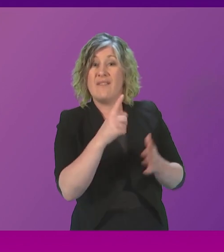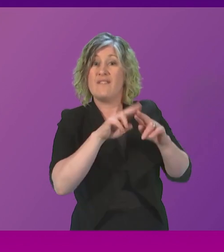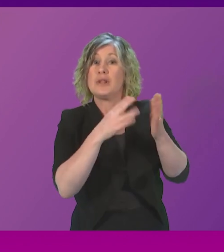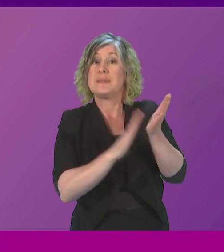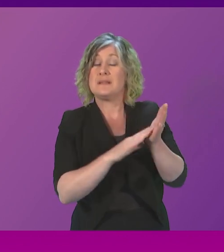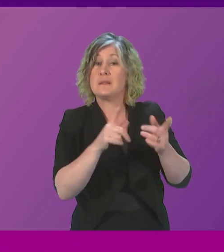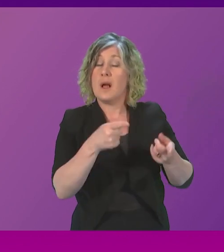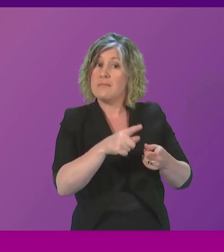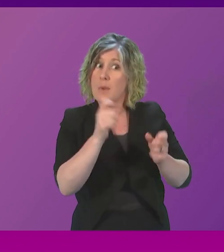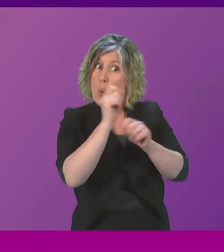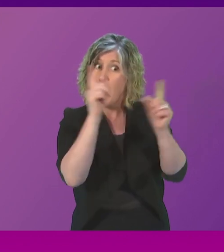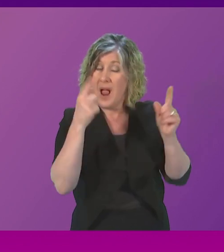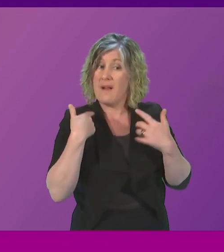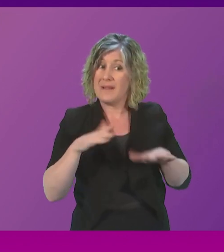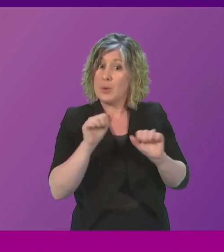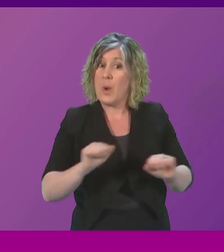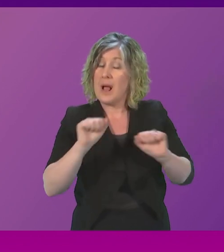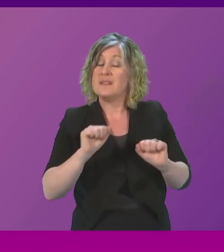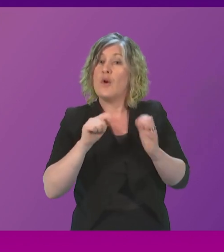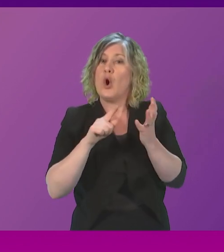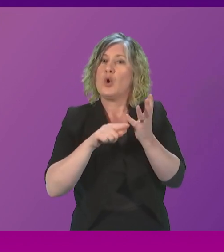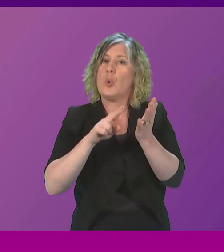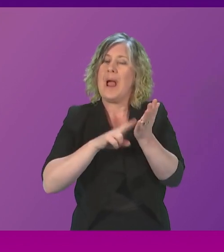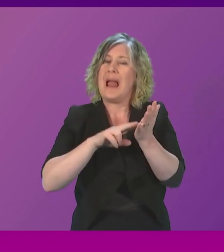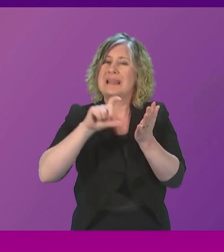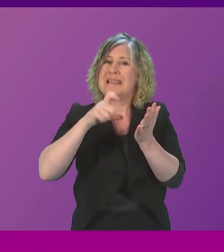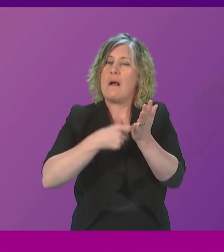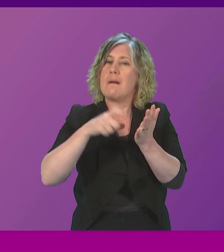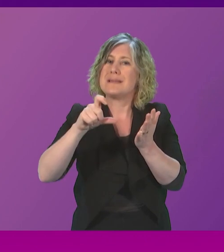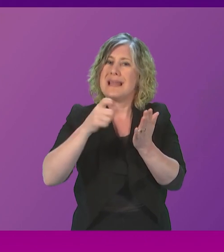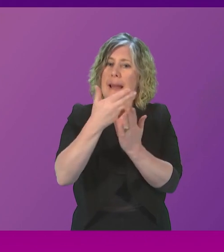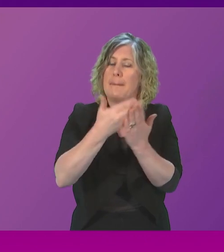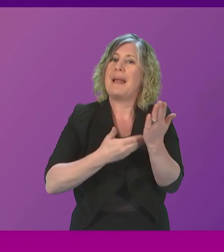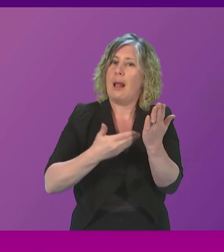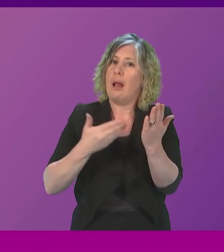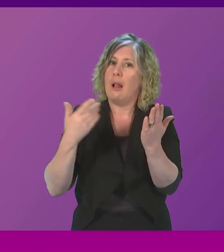Nations Convention on the Rights of the Child Bill to come back to the chamber to be remedied.